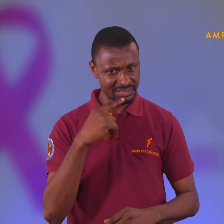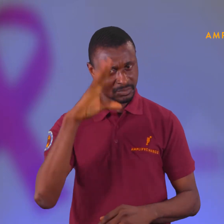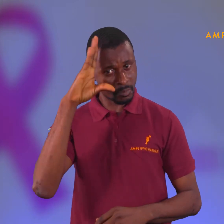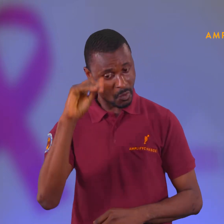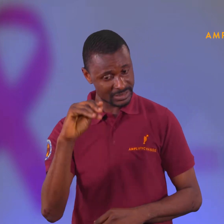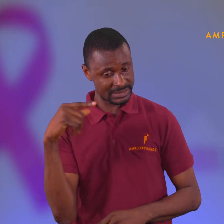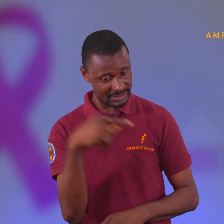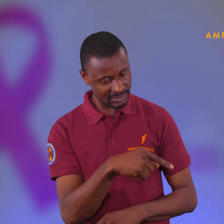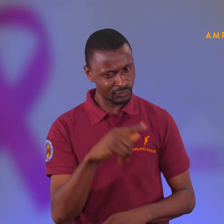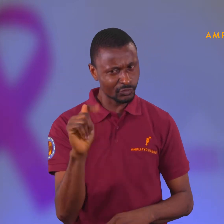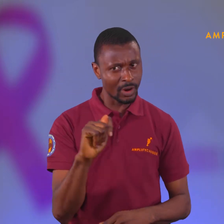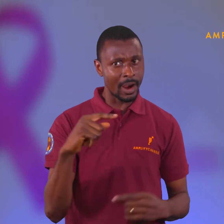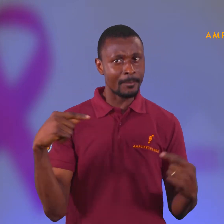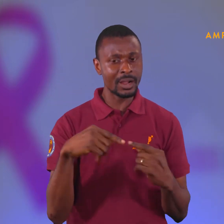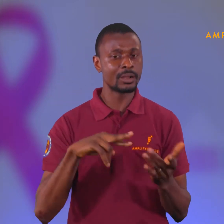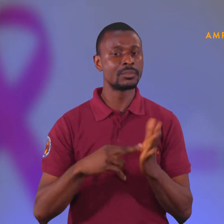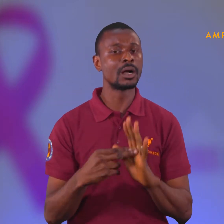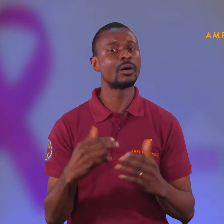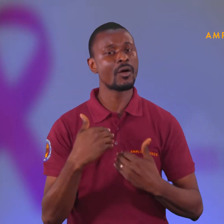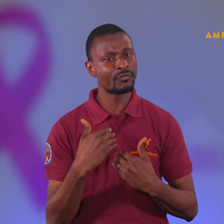We have learnt that men experience pains when urinating.